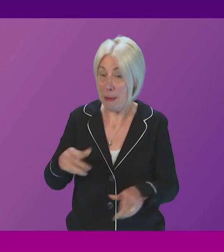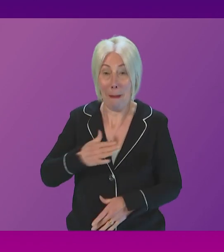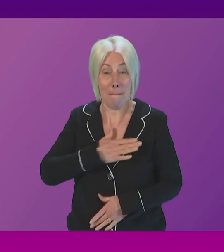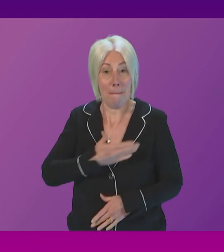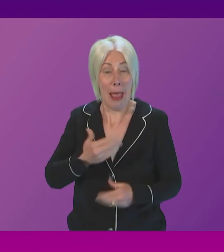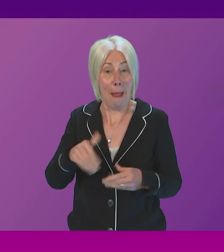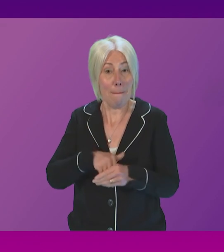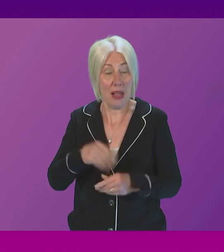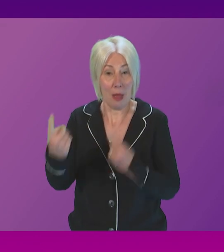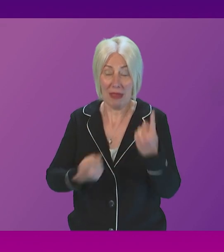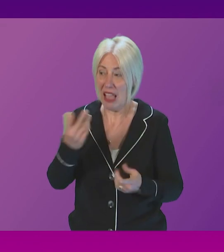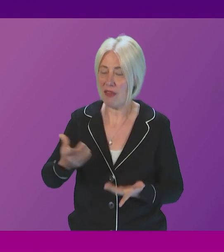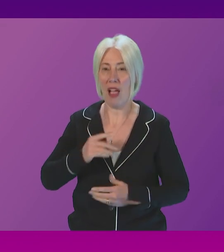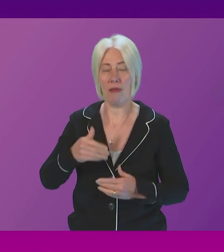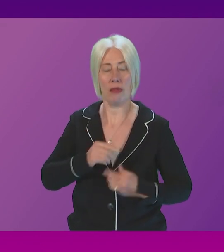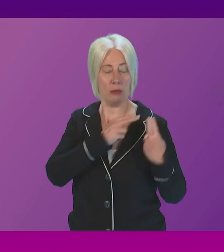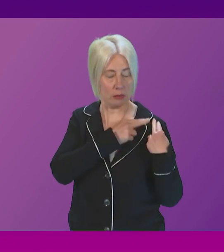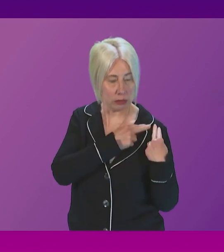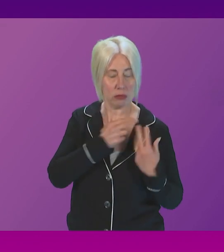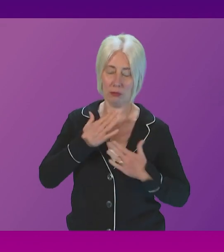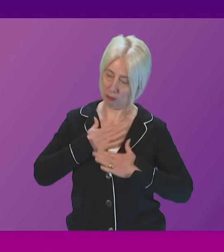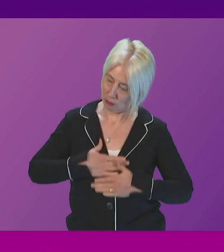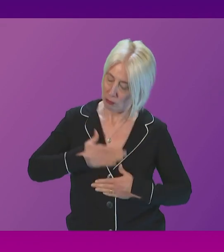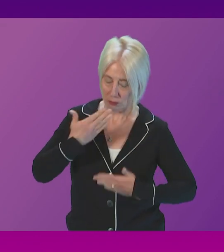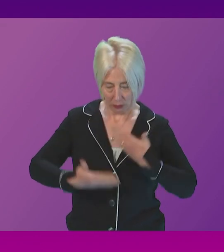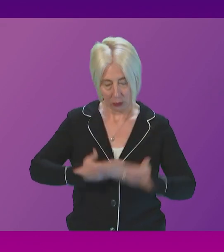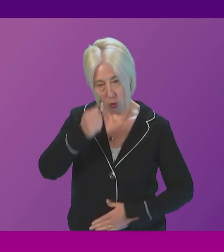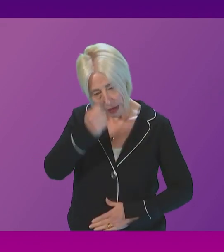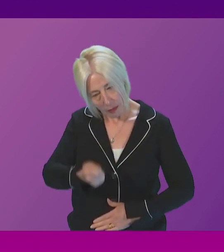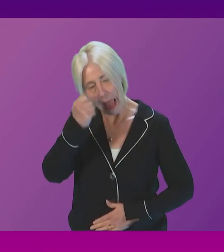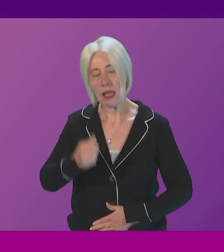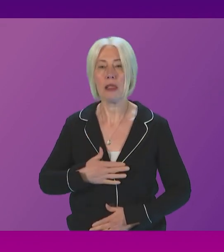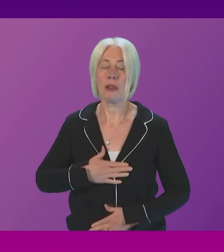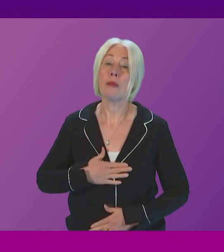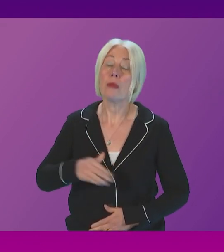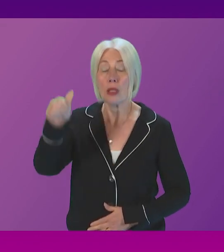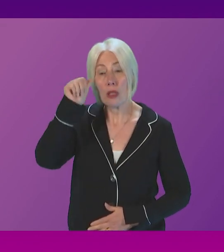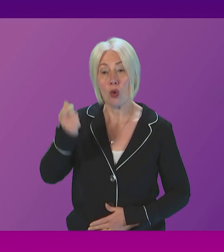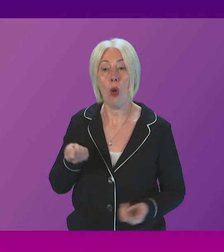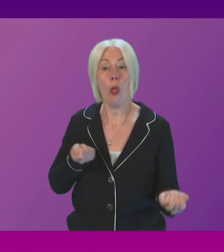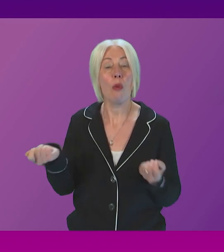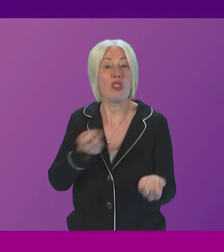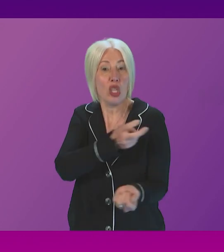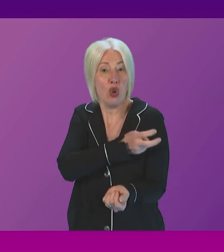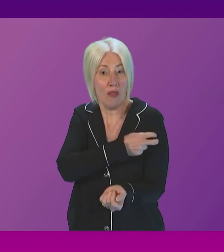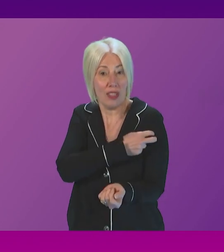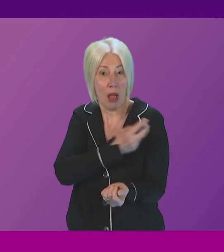to carry and conduct themselves in the chamber with courtesy and respect. I am aware that the Presiding Officer who was in the chair yesterday at the time that has